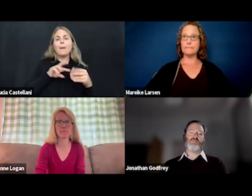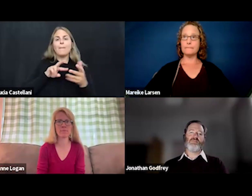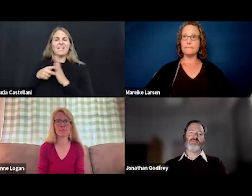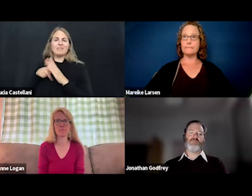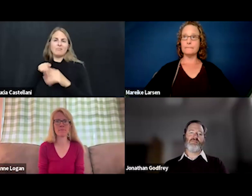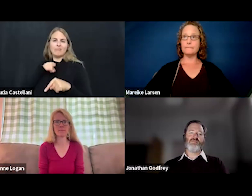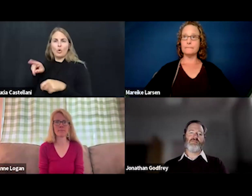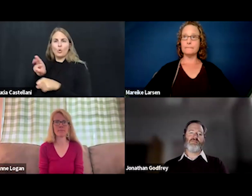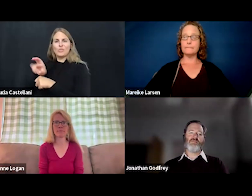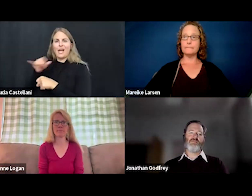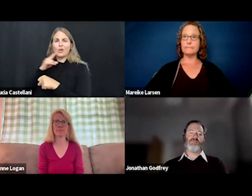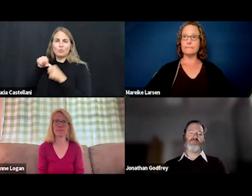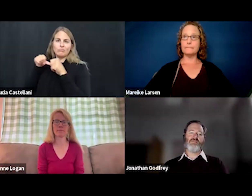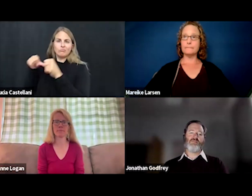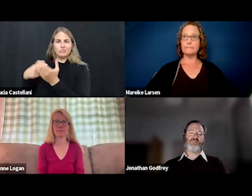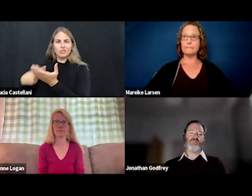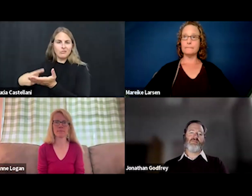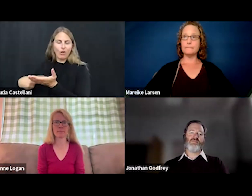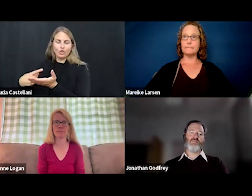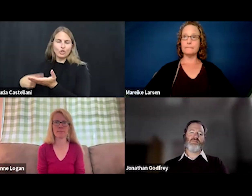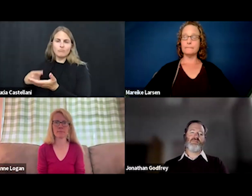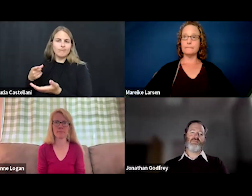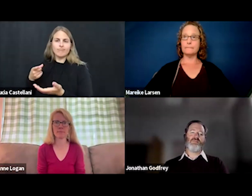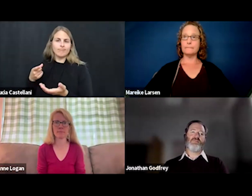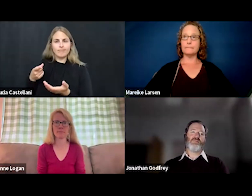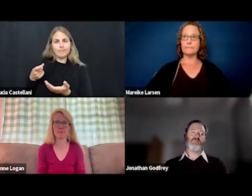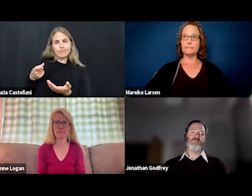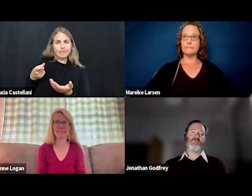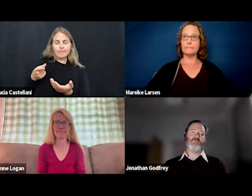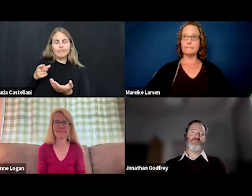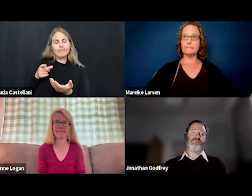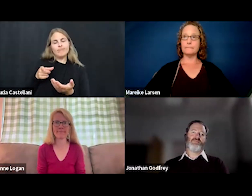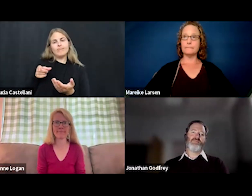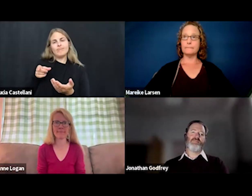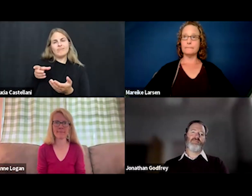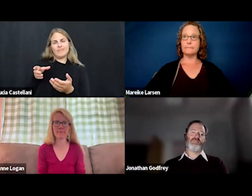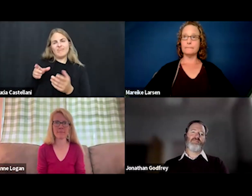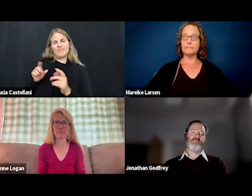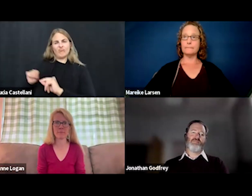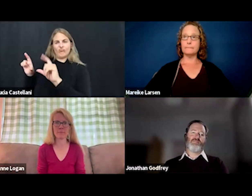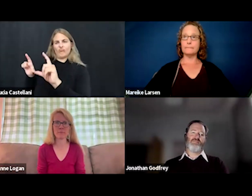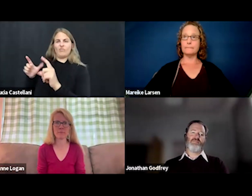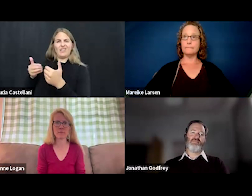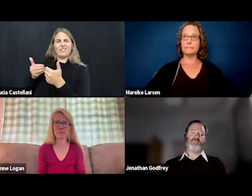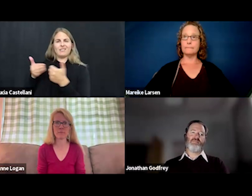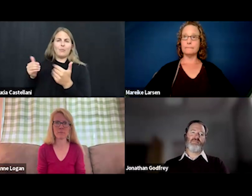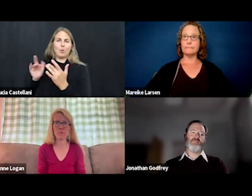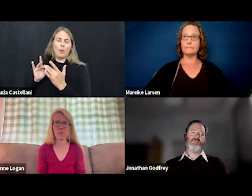It won't be disruptive at all to the Zoom webinar because that's over on the forum website.